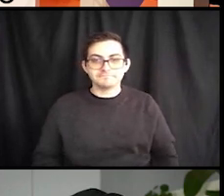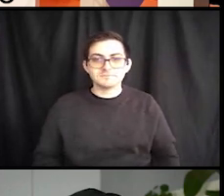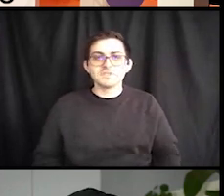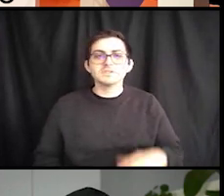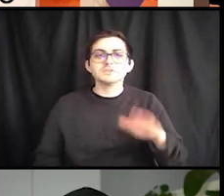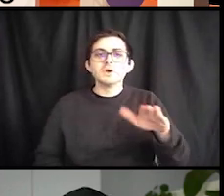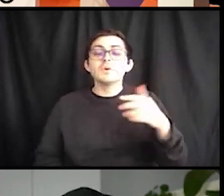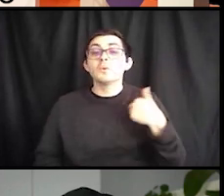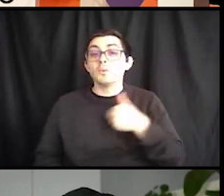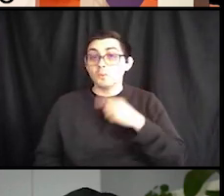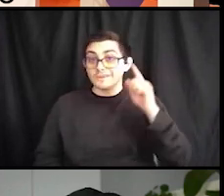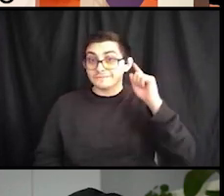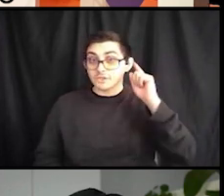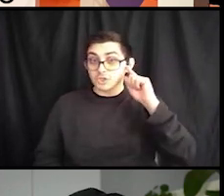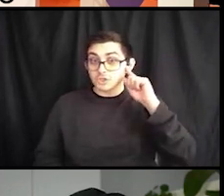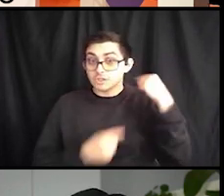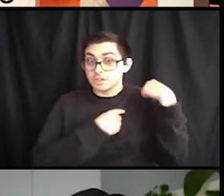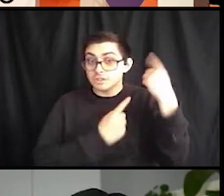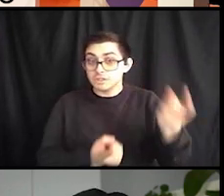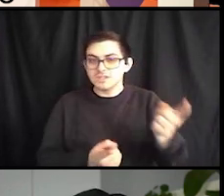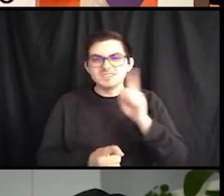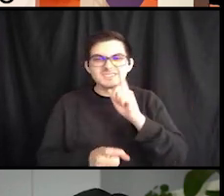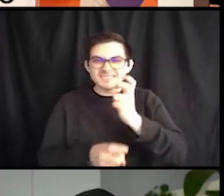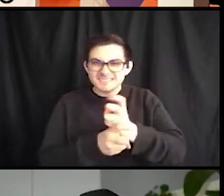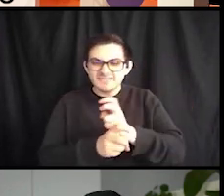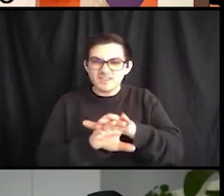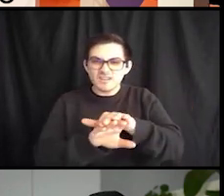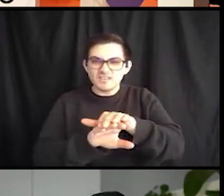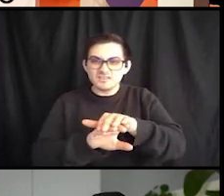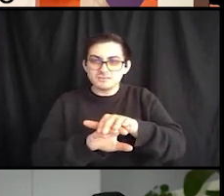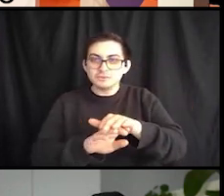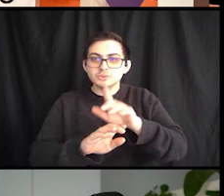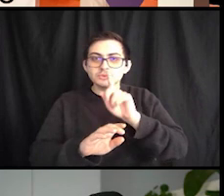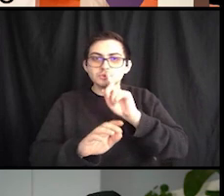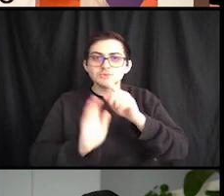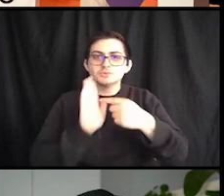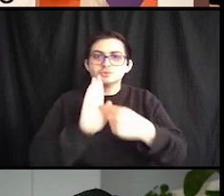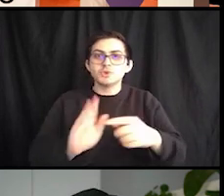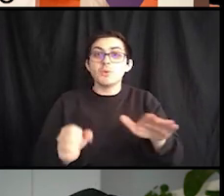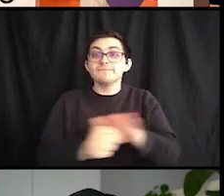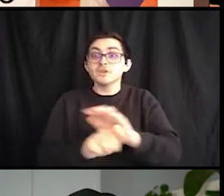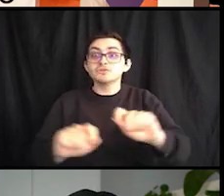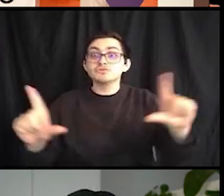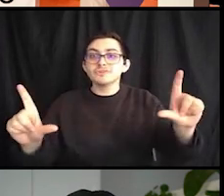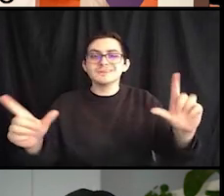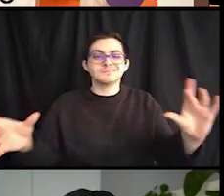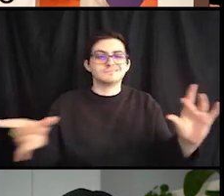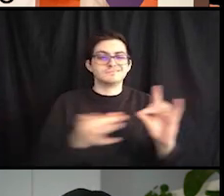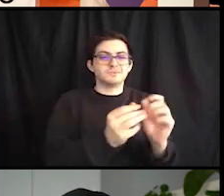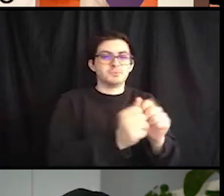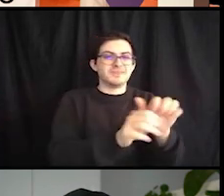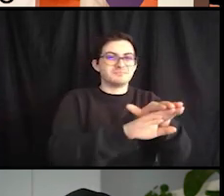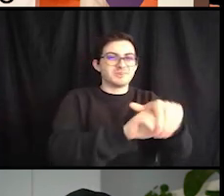was that it's difficult to simulate full screen experience with a link to a prototype. Yeah, so we actually thought about this.